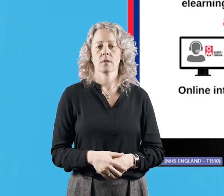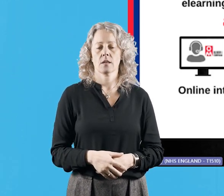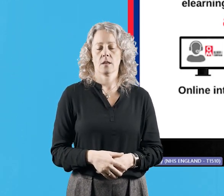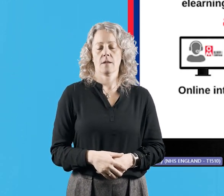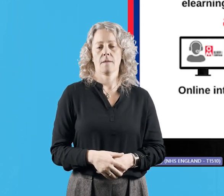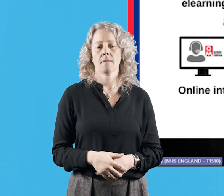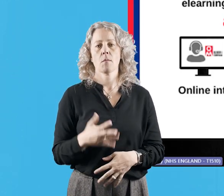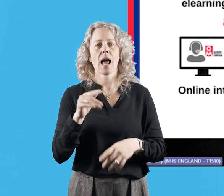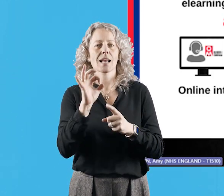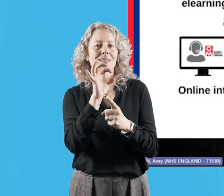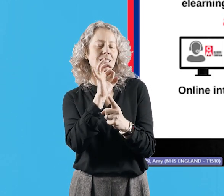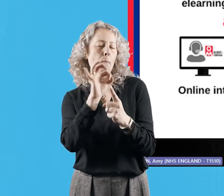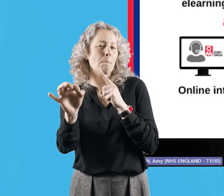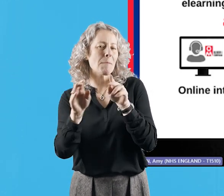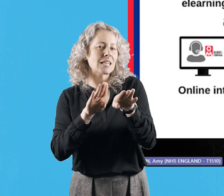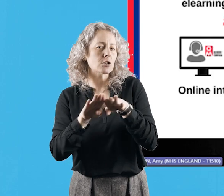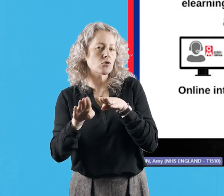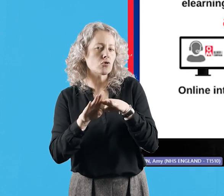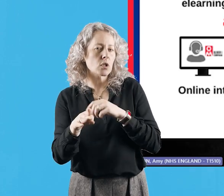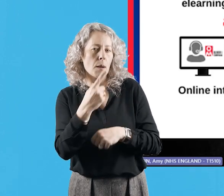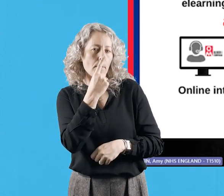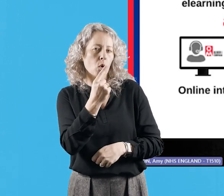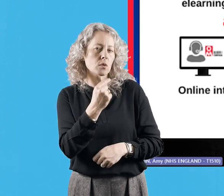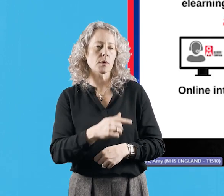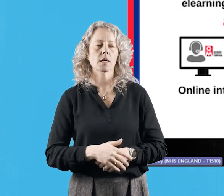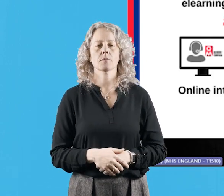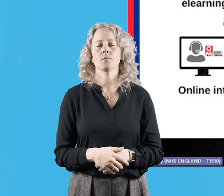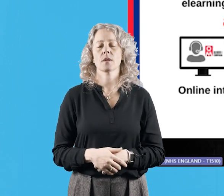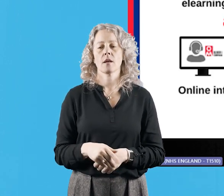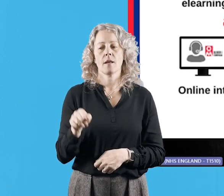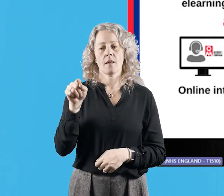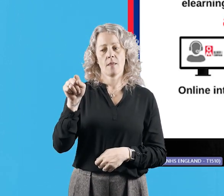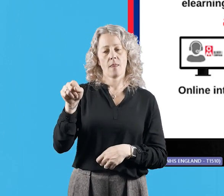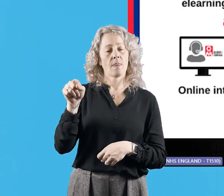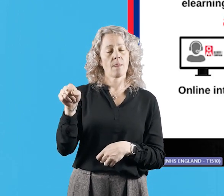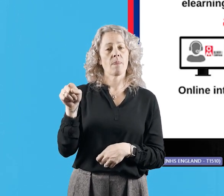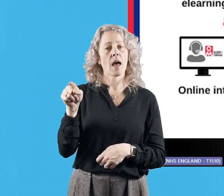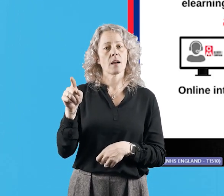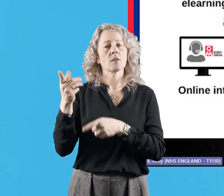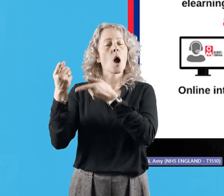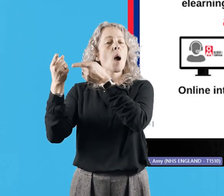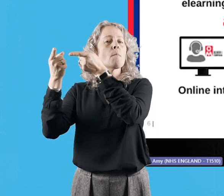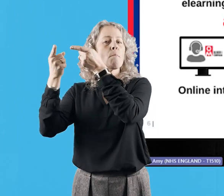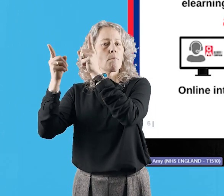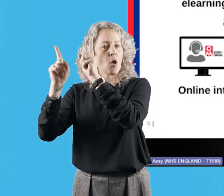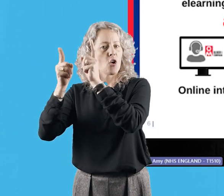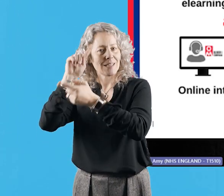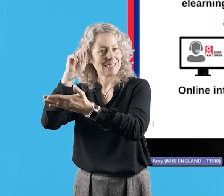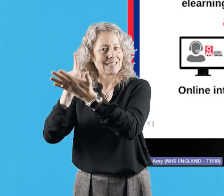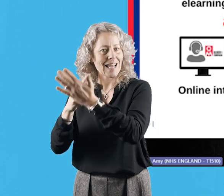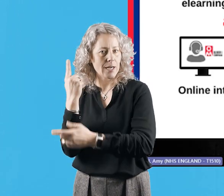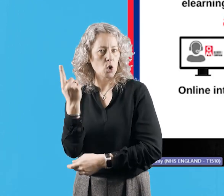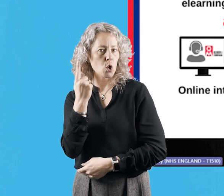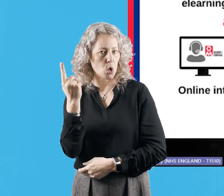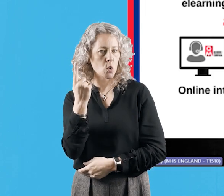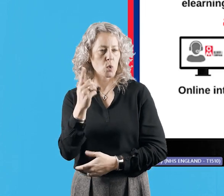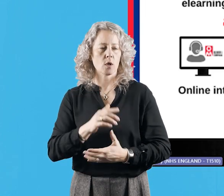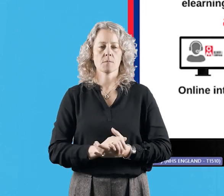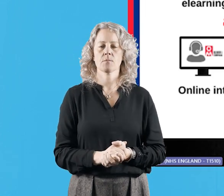could be specialist training, something like that. That is for again, the employer to determine. So the employer